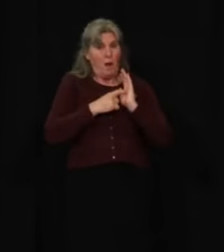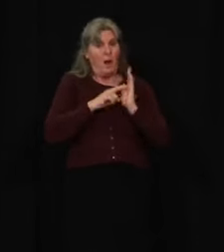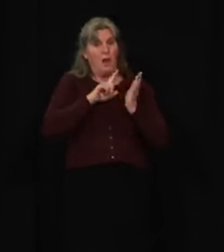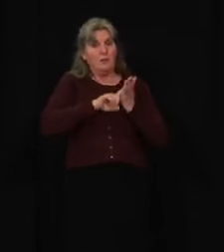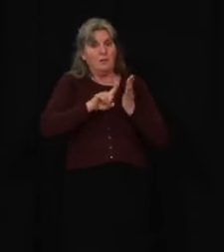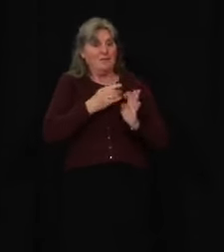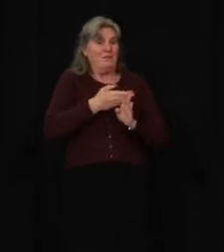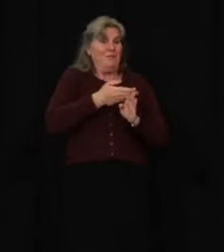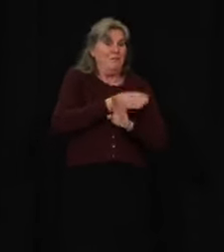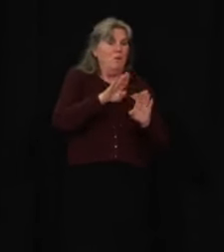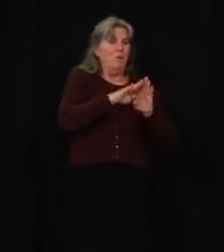Thank you.